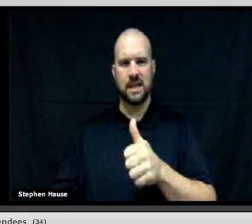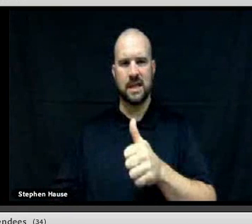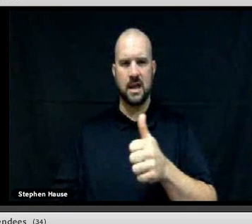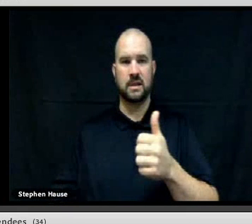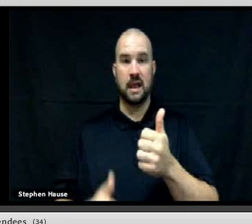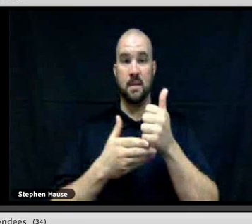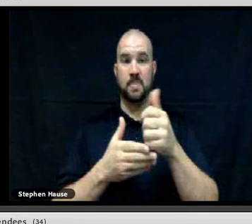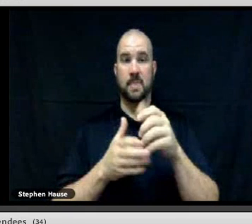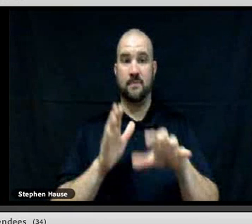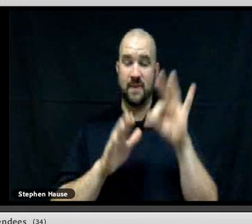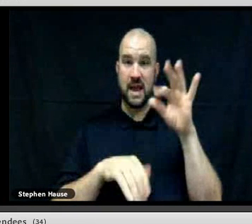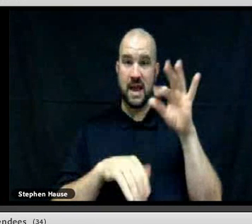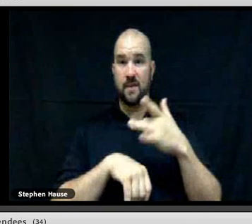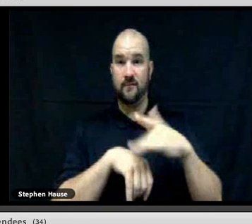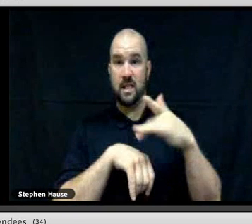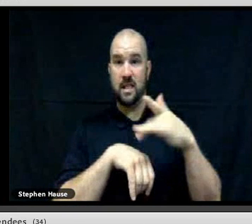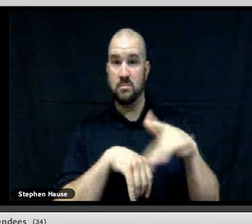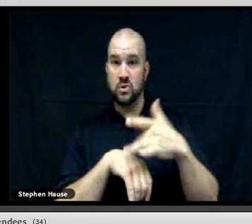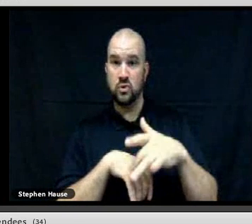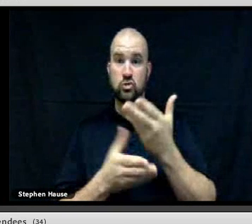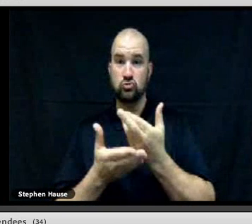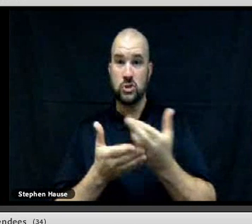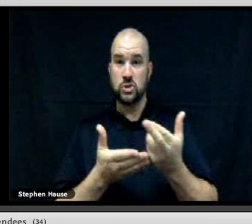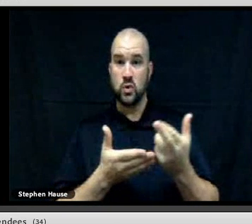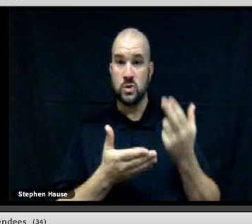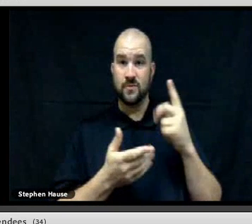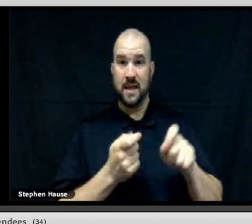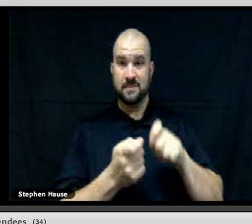Um, so, instead of question marks or things like that